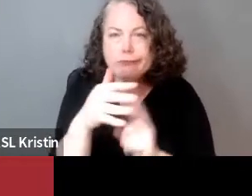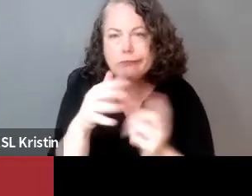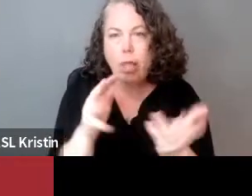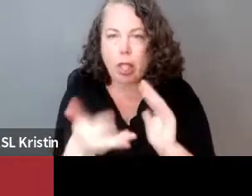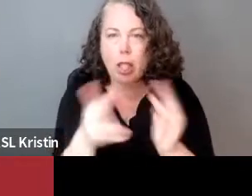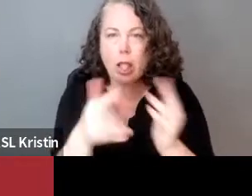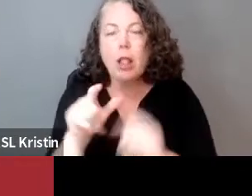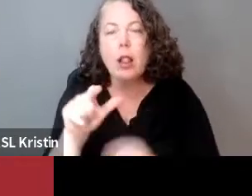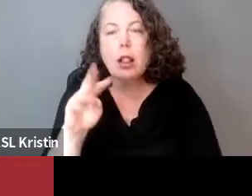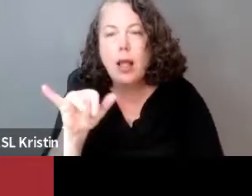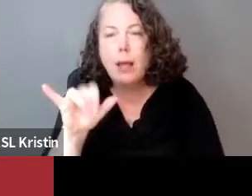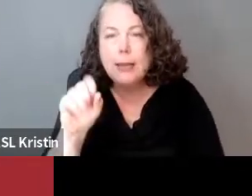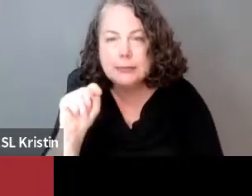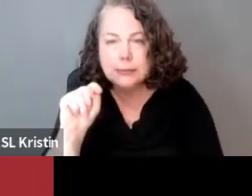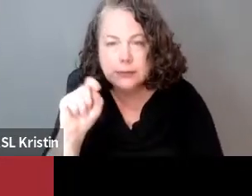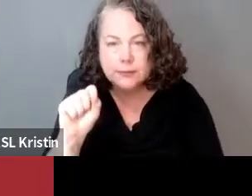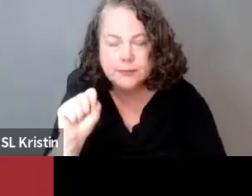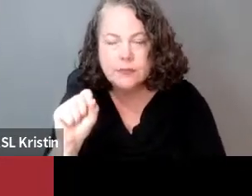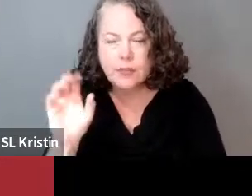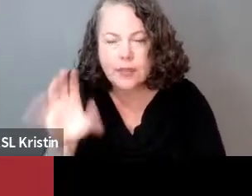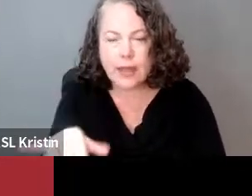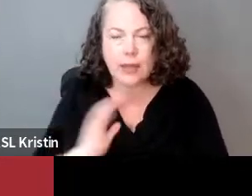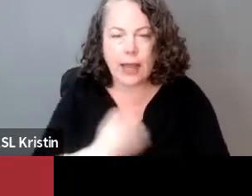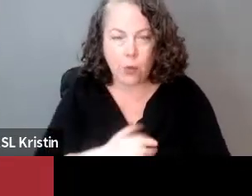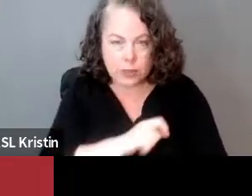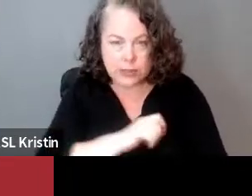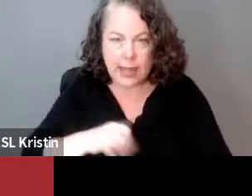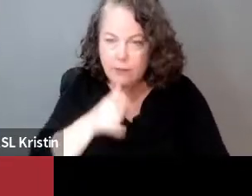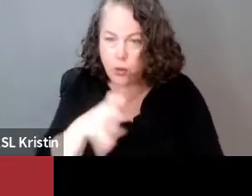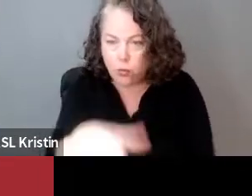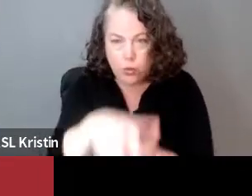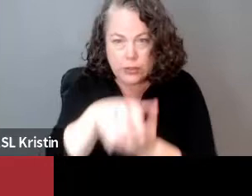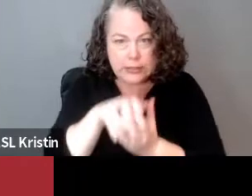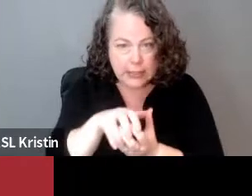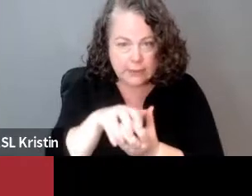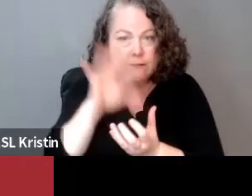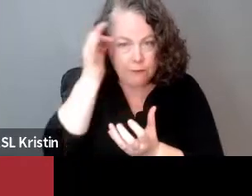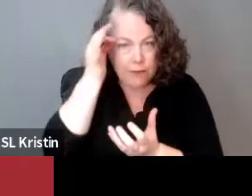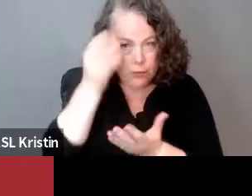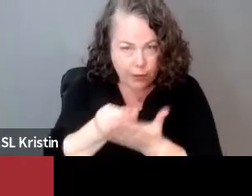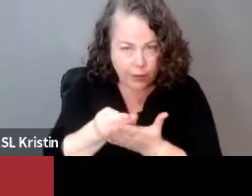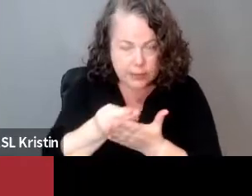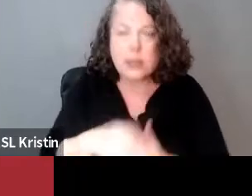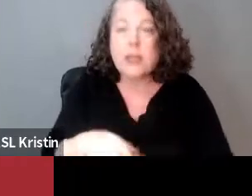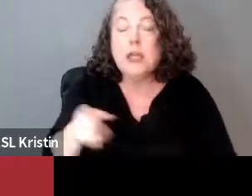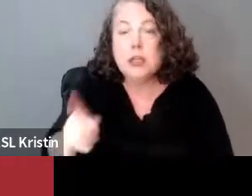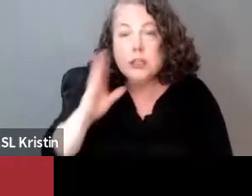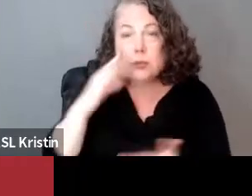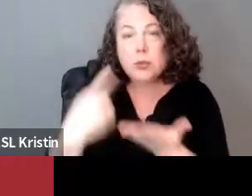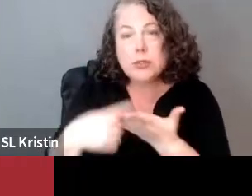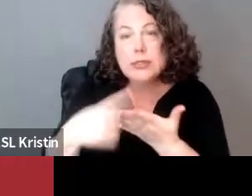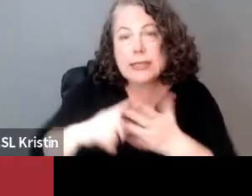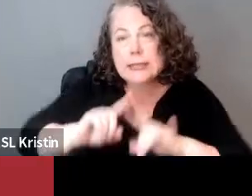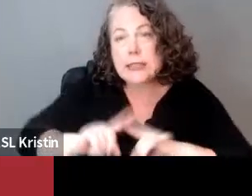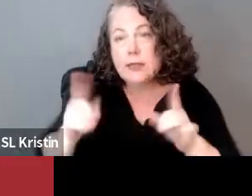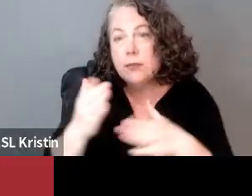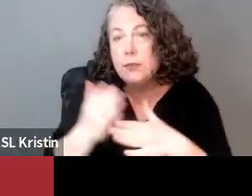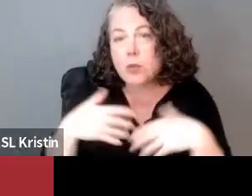on KTDRR staff, who are recipients of US federal funds. And she's going to discuss the difference between lobbying,